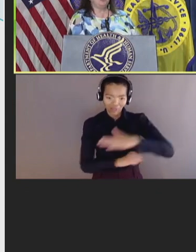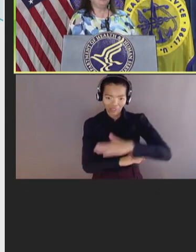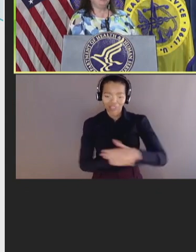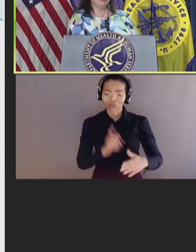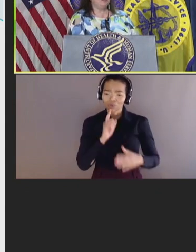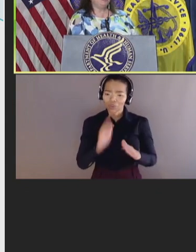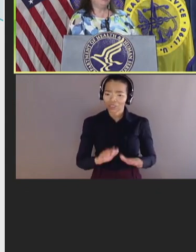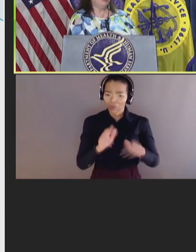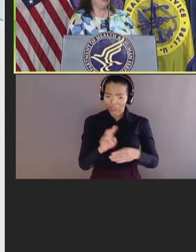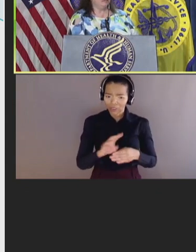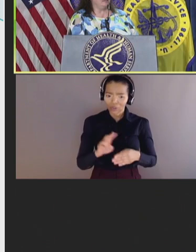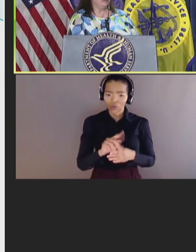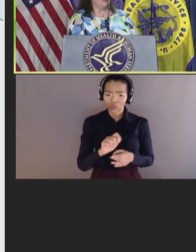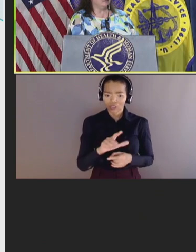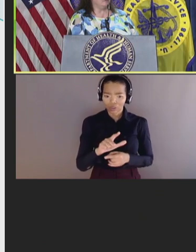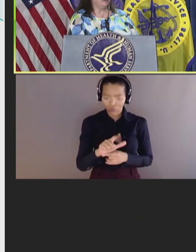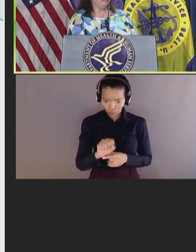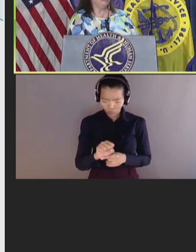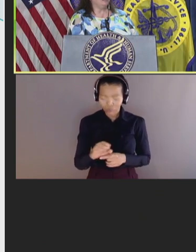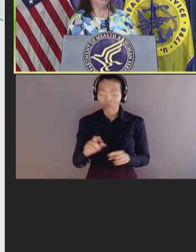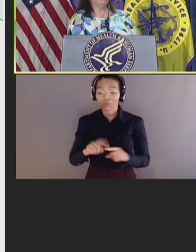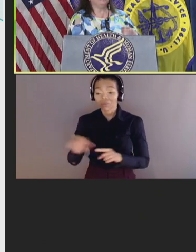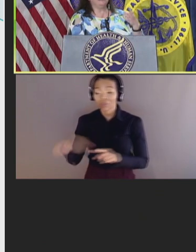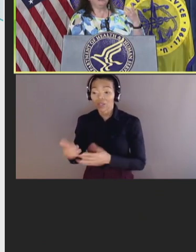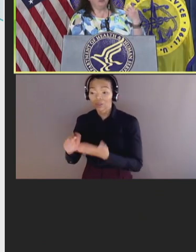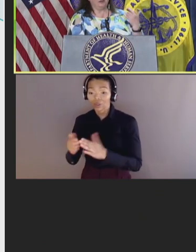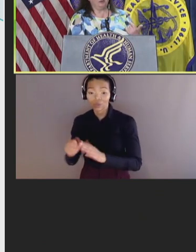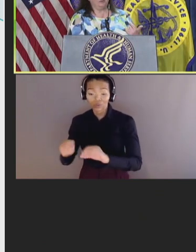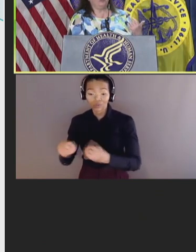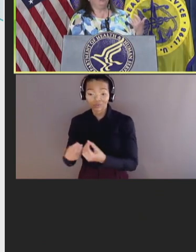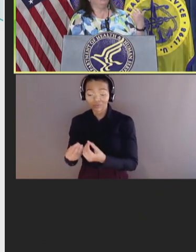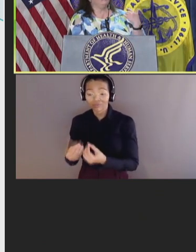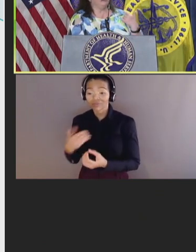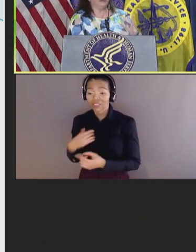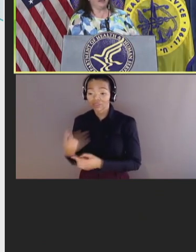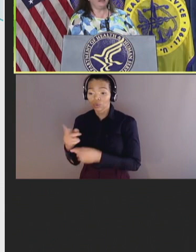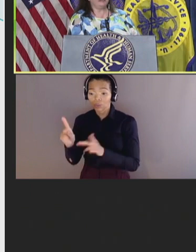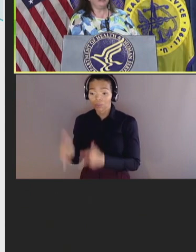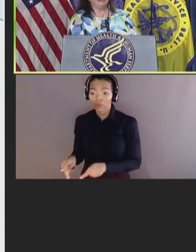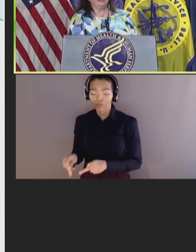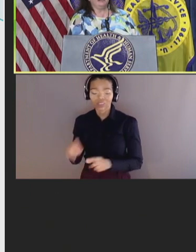but other community organizations who, again, you have one person wearing many hats in an